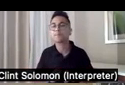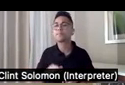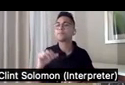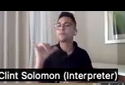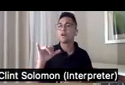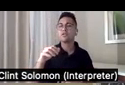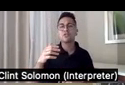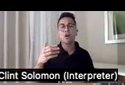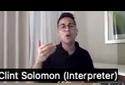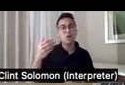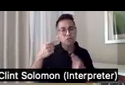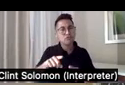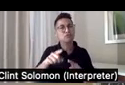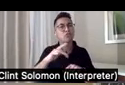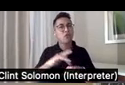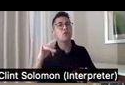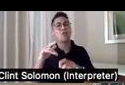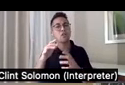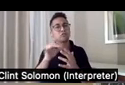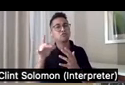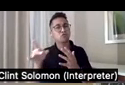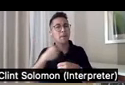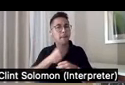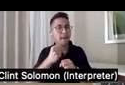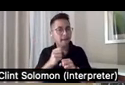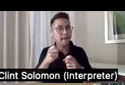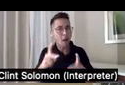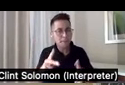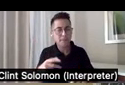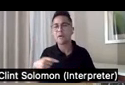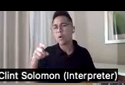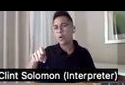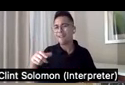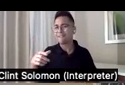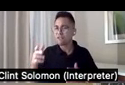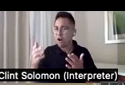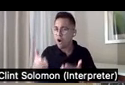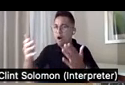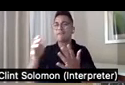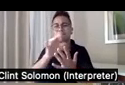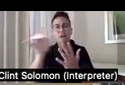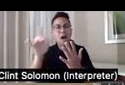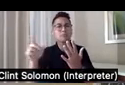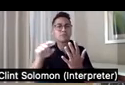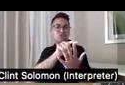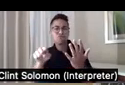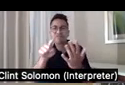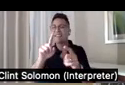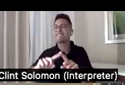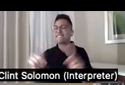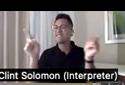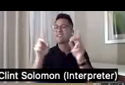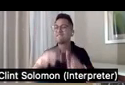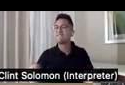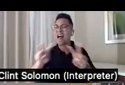choice making opportunities that we offer options of different value like something that they really